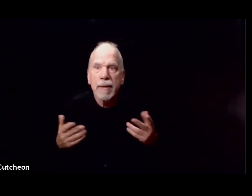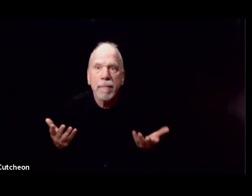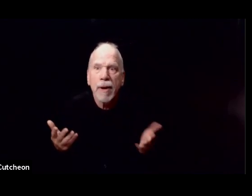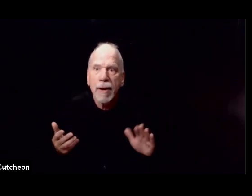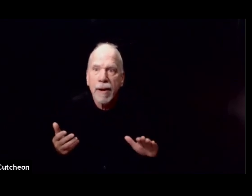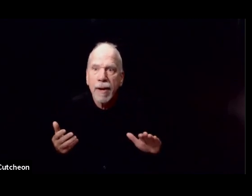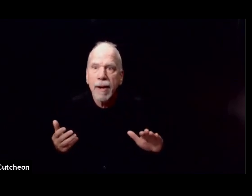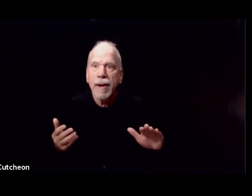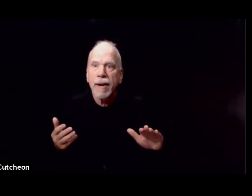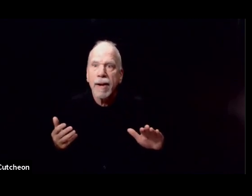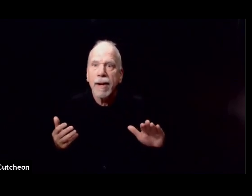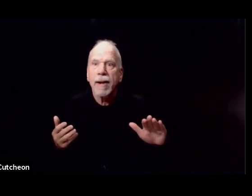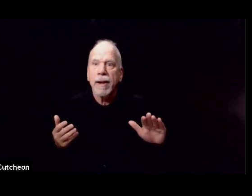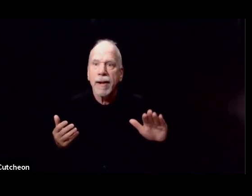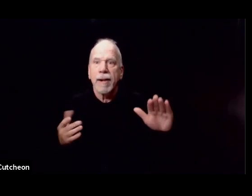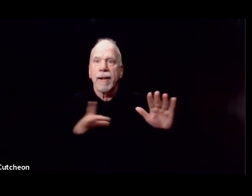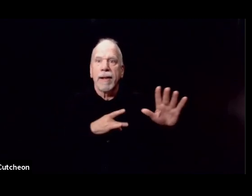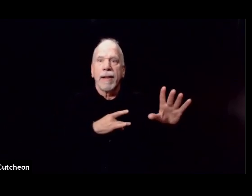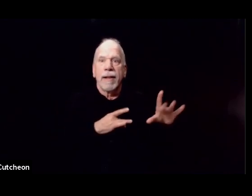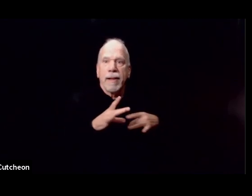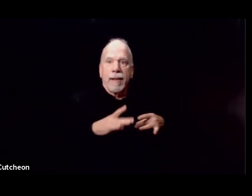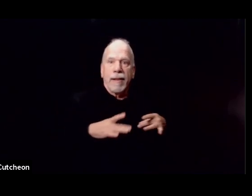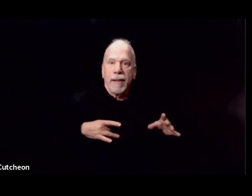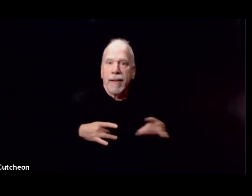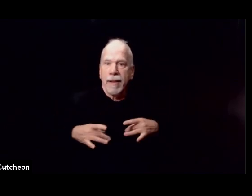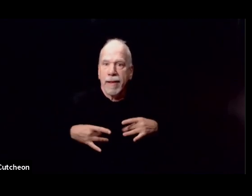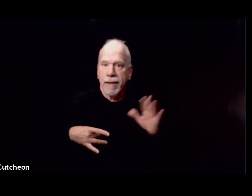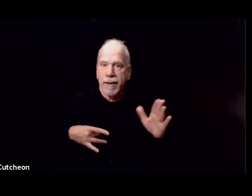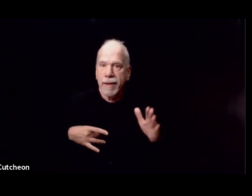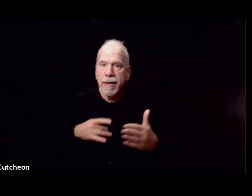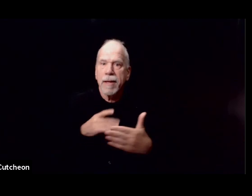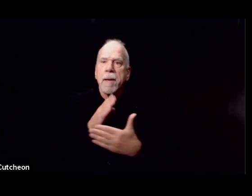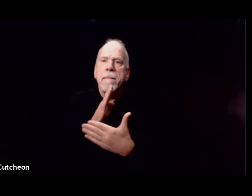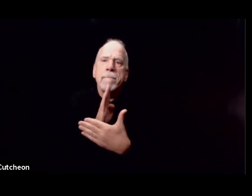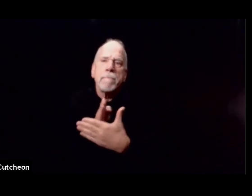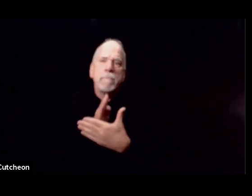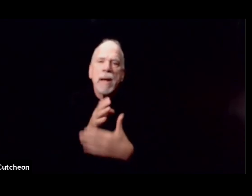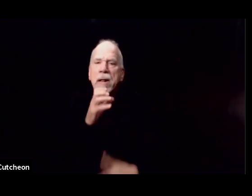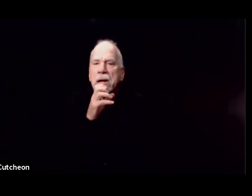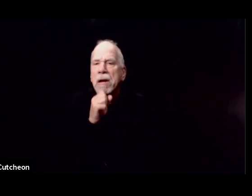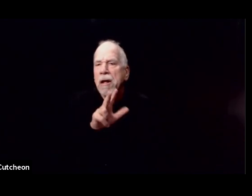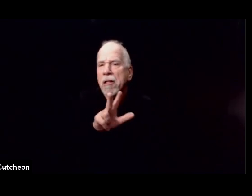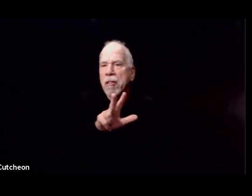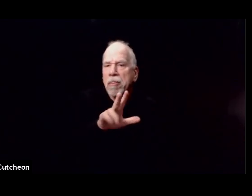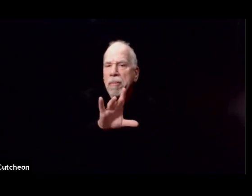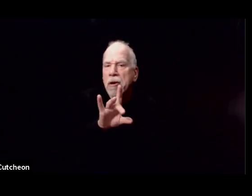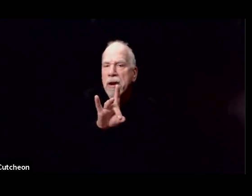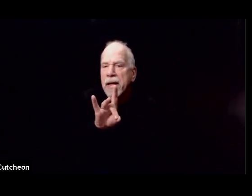The median age is now at thirty eight point nine which is down almost two and a half full